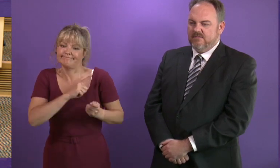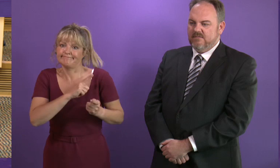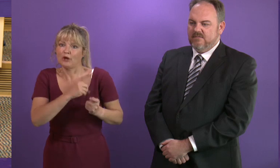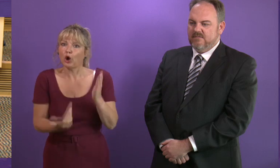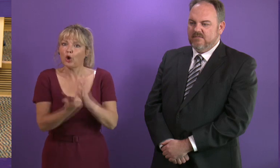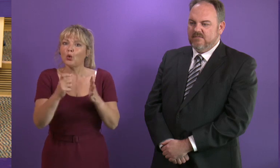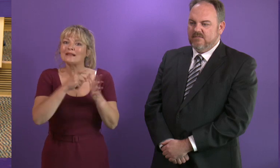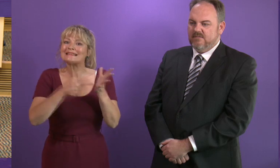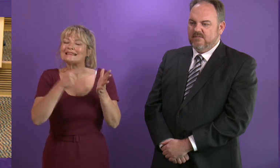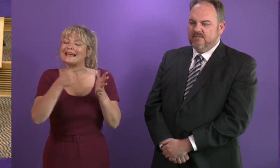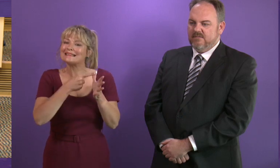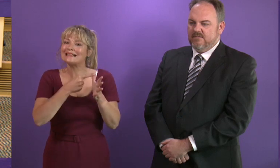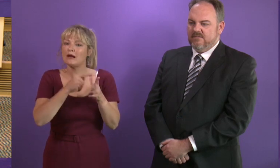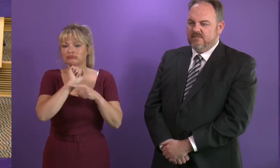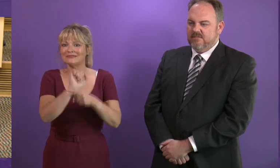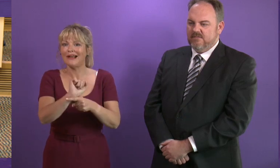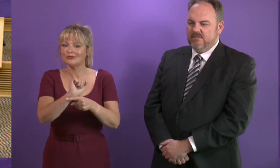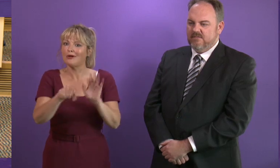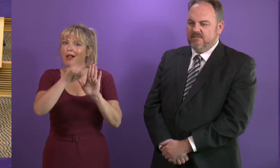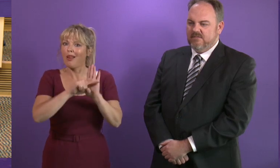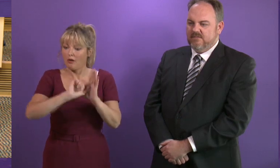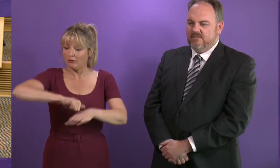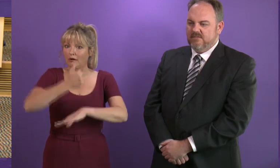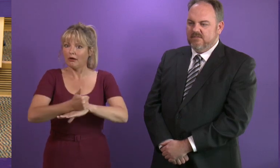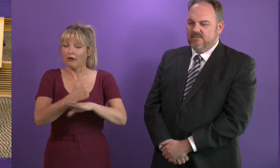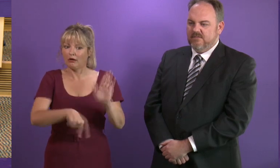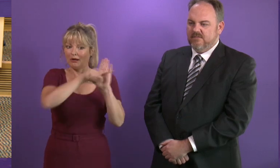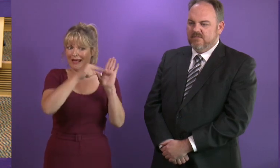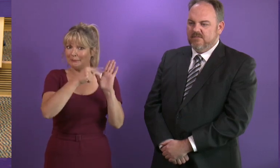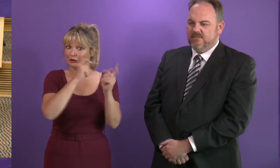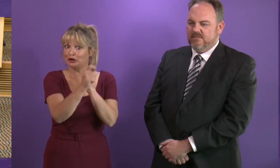all know, has undergone significant change. We will set out a considered response to that